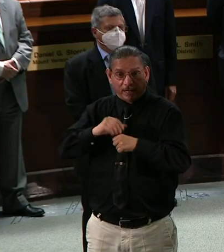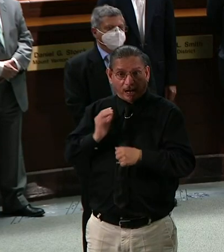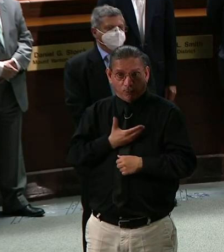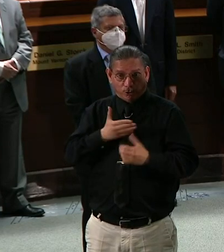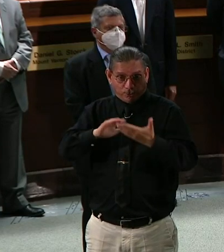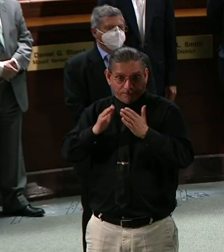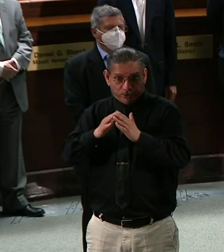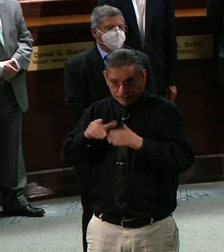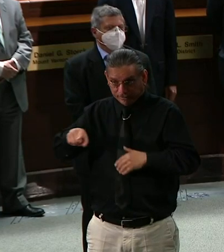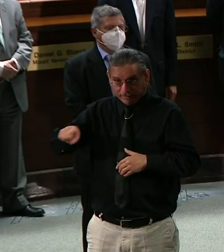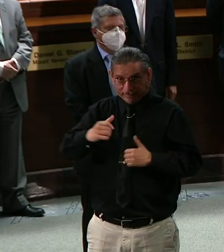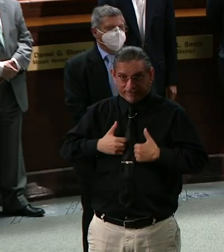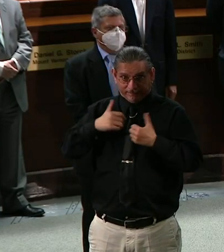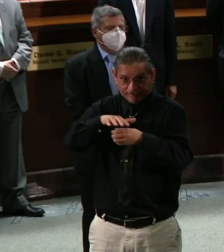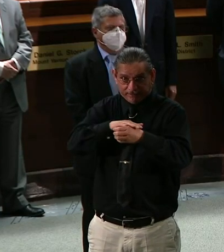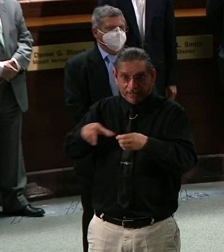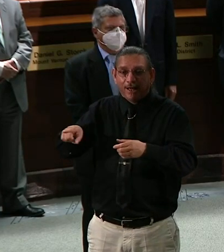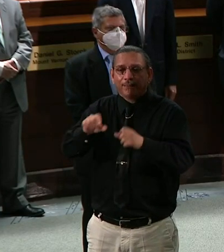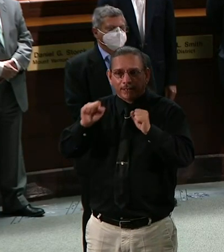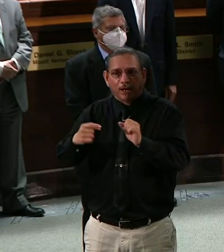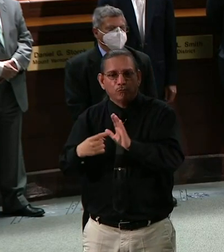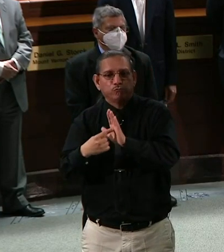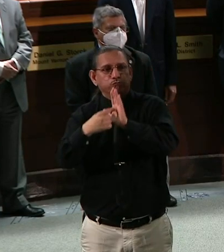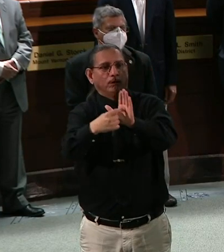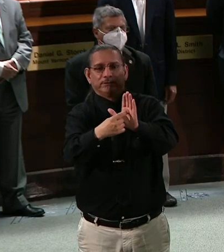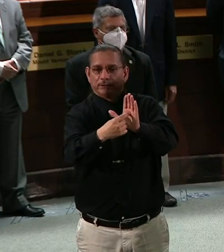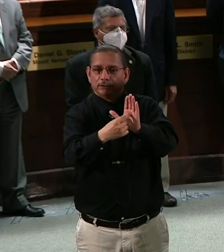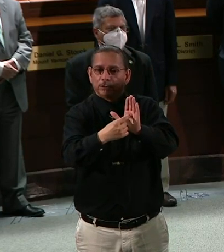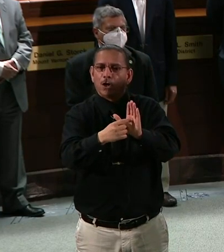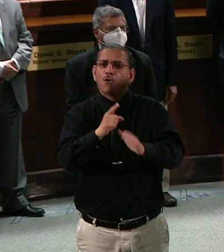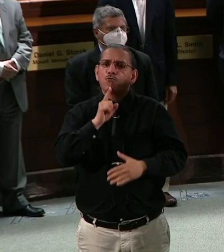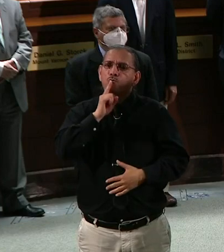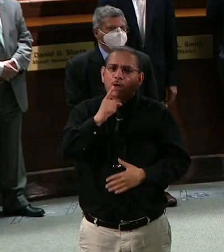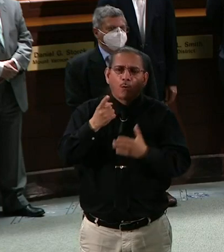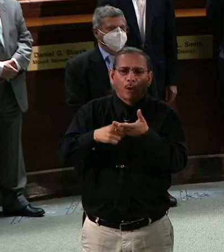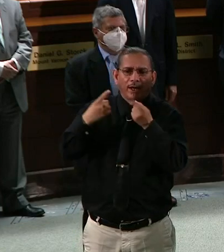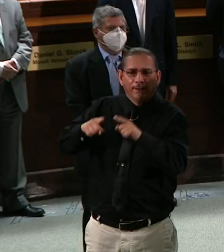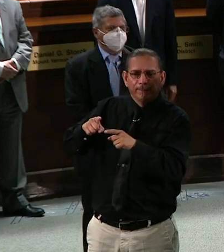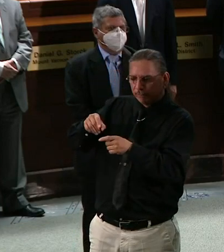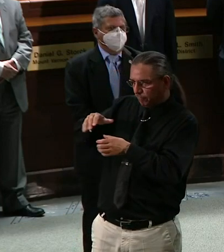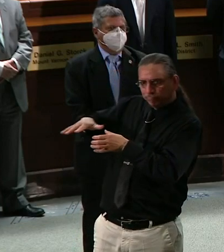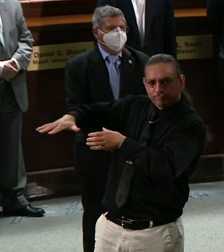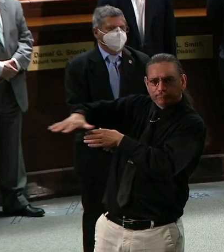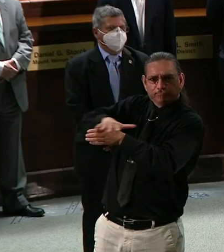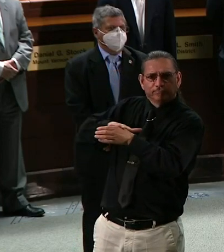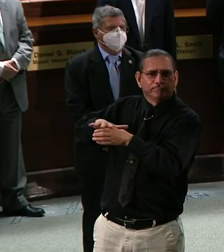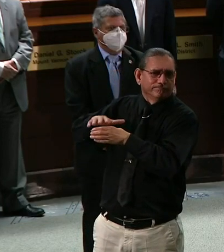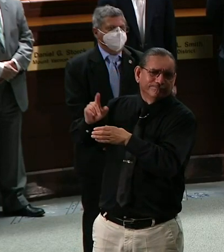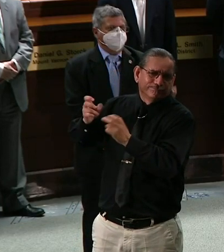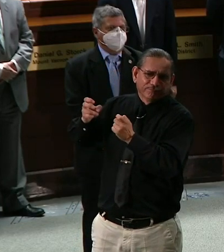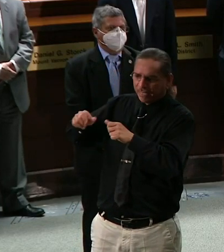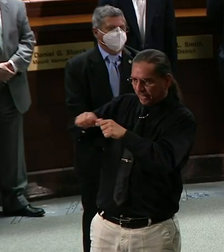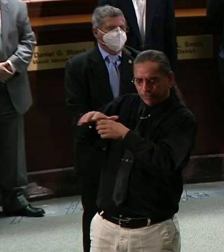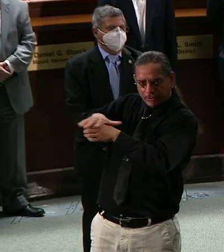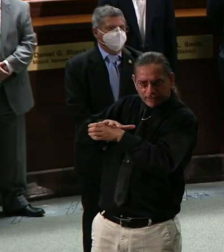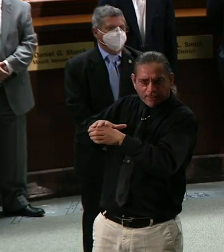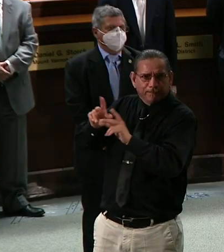TRACERS LIVE IN OUR COMMUNITY. AND MOST IMPORTANTLY REFLECT THE DEMOGRAPHICS OF THE